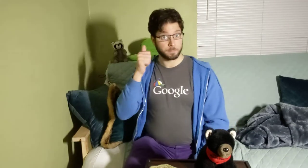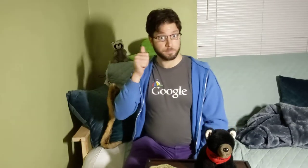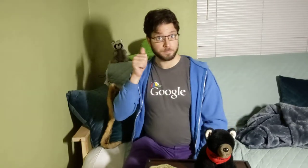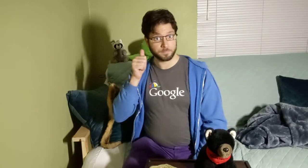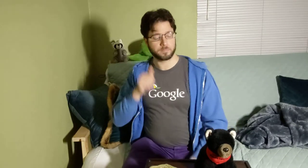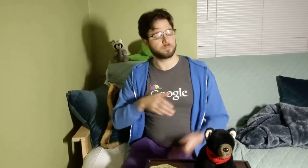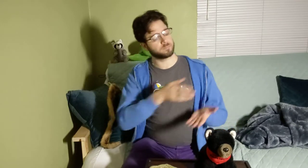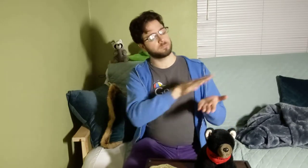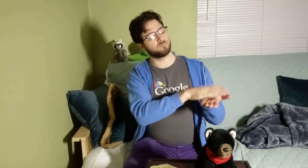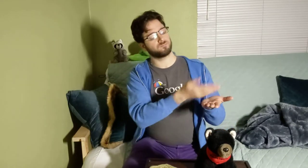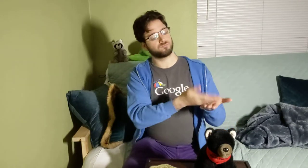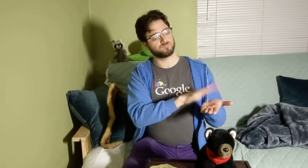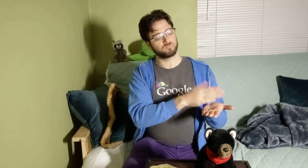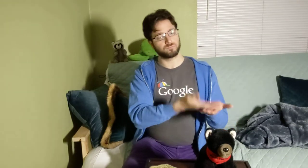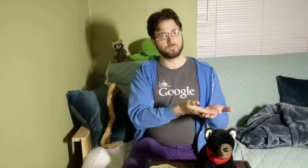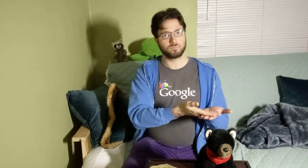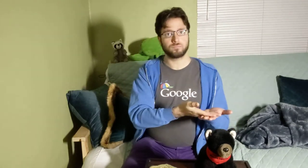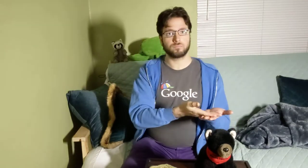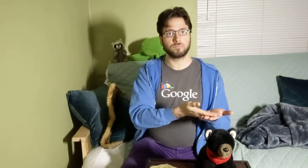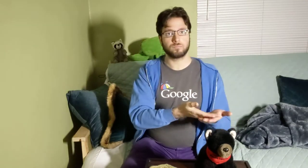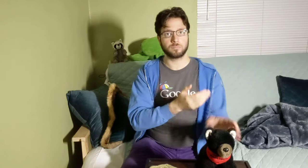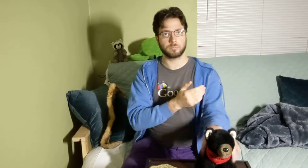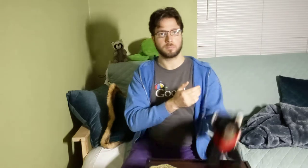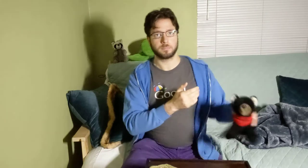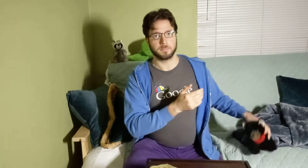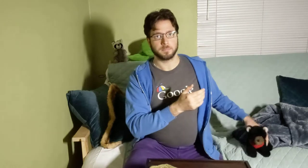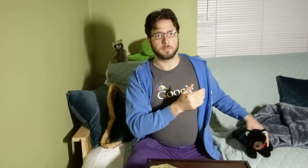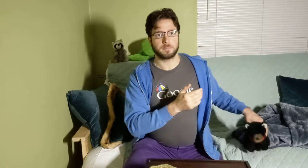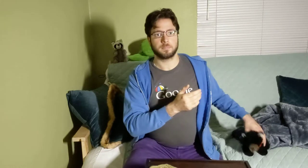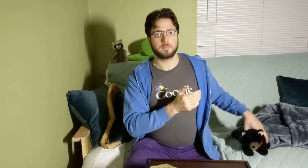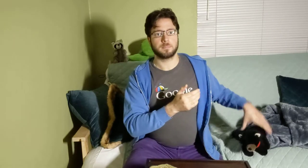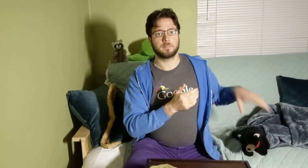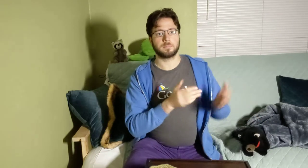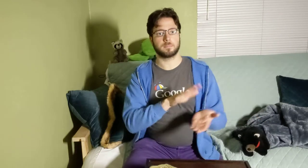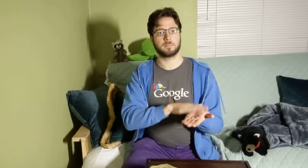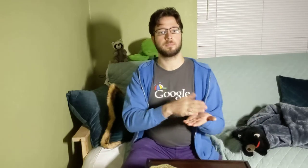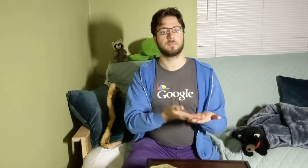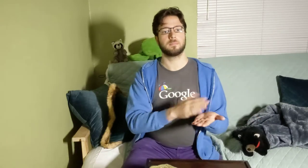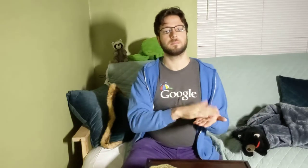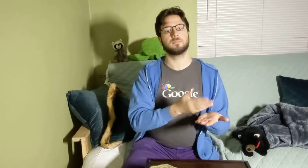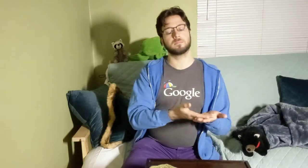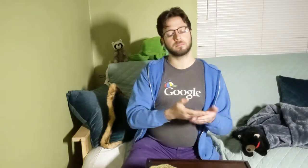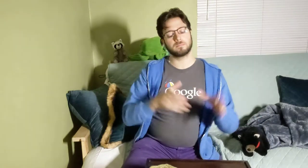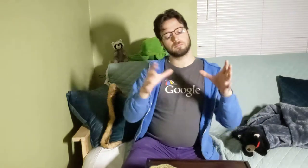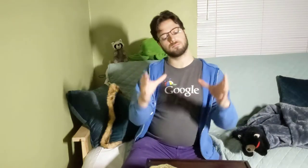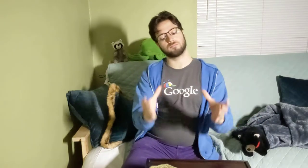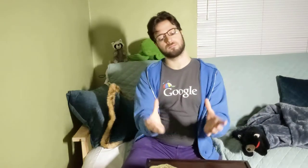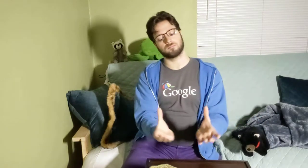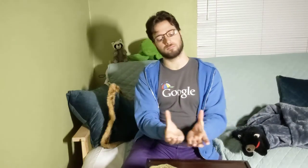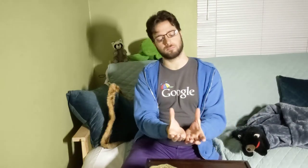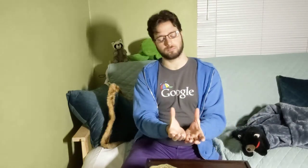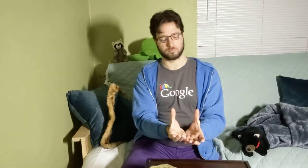[role-aunt] a AUNT b COOK c BOWL